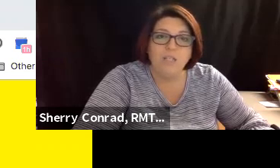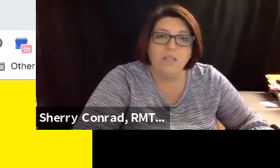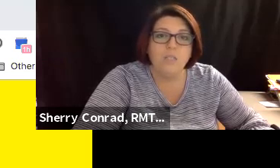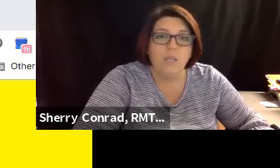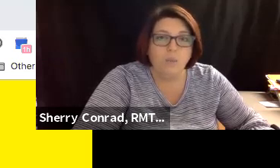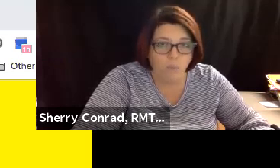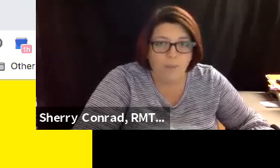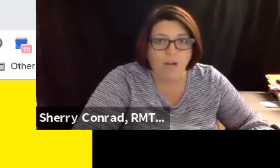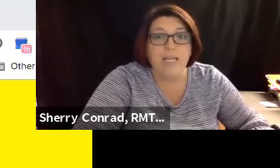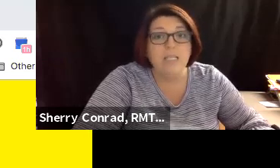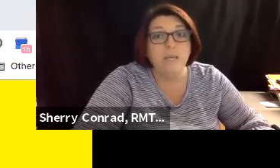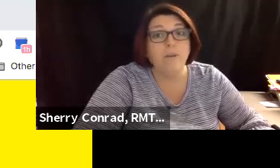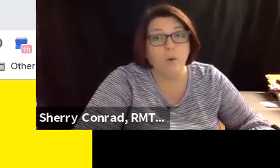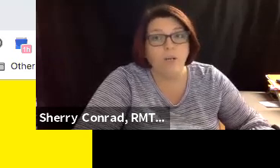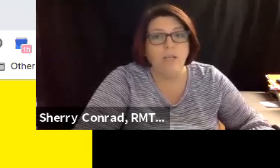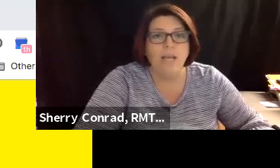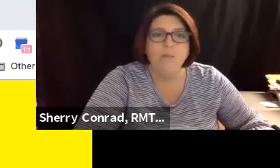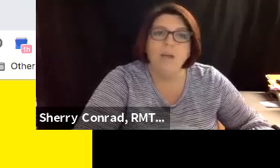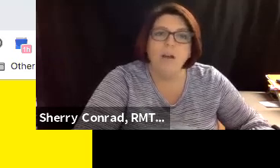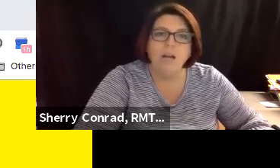this webinar is being recorded and it will be archived on the